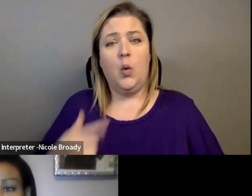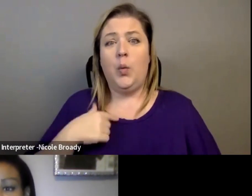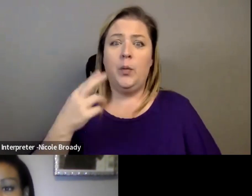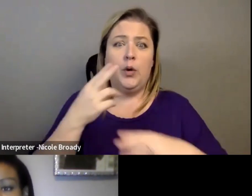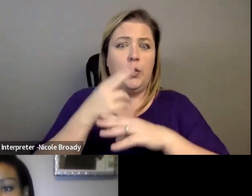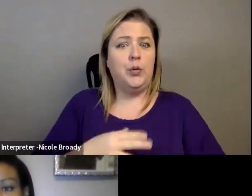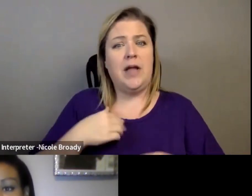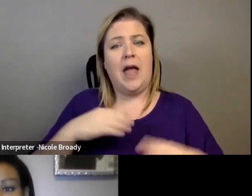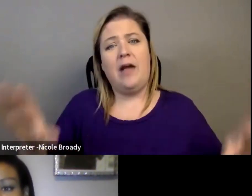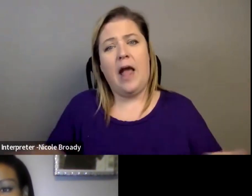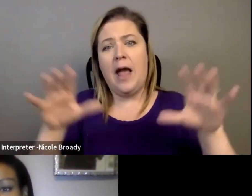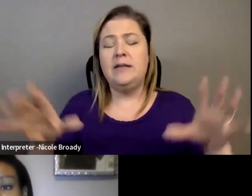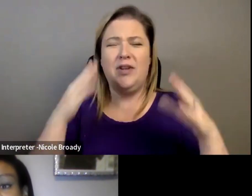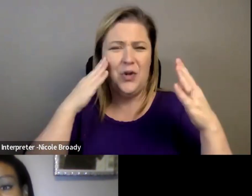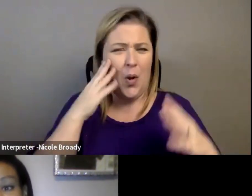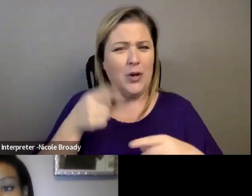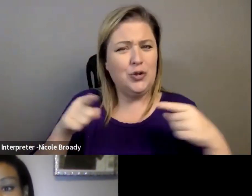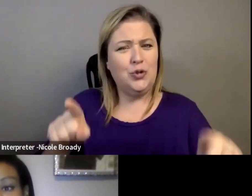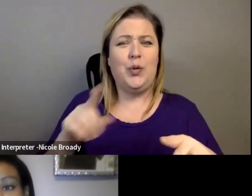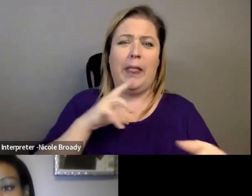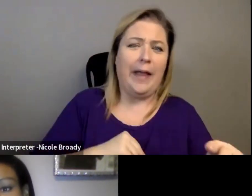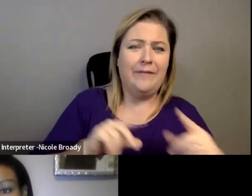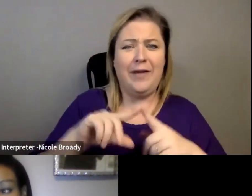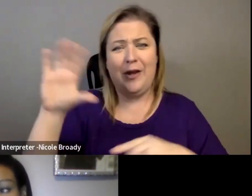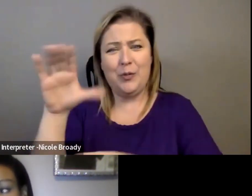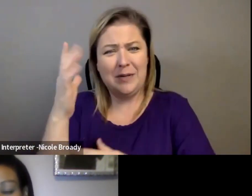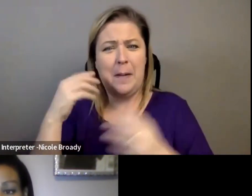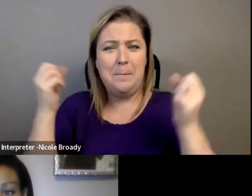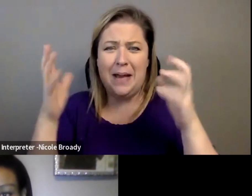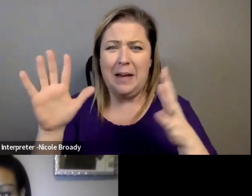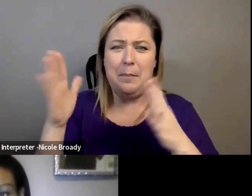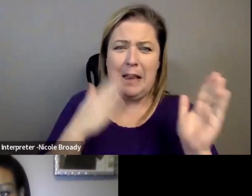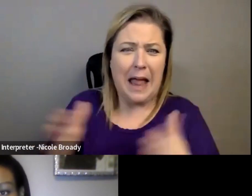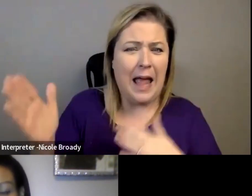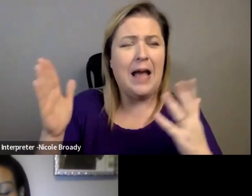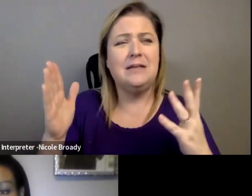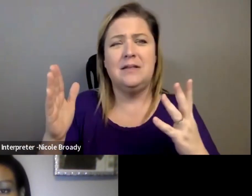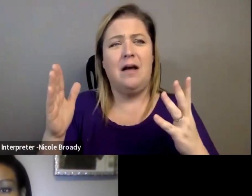around the holiday seasons where we have so many plans, I myself have created a group for my